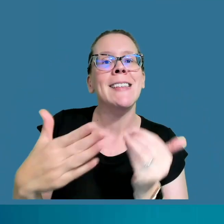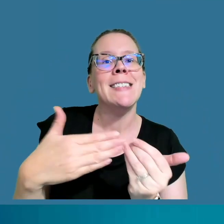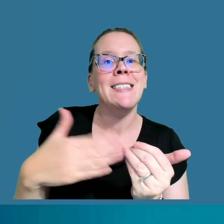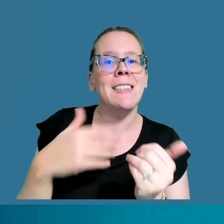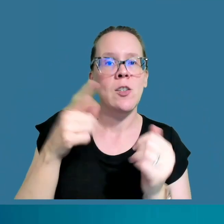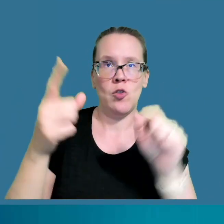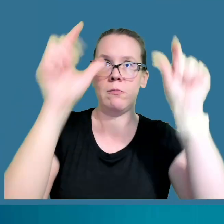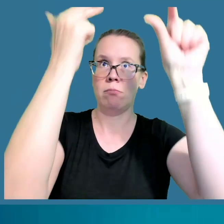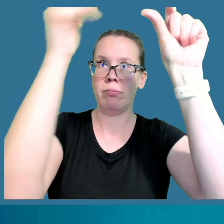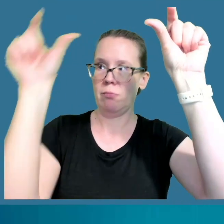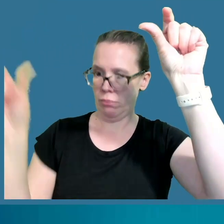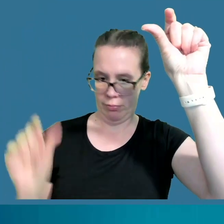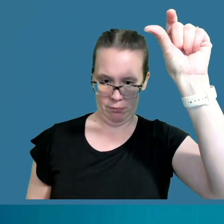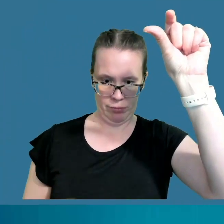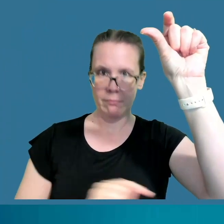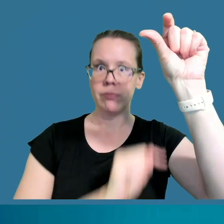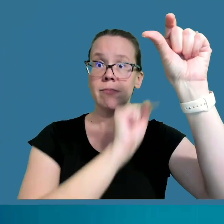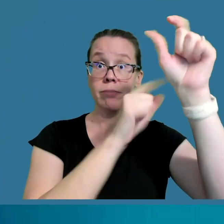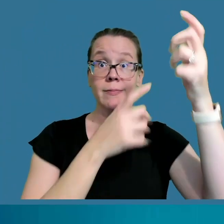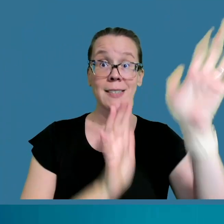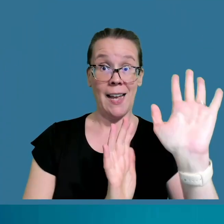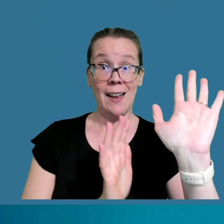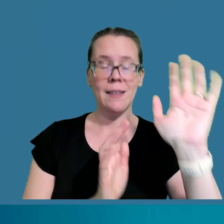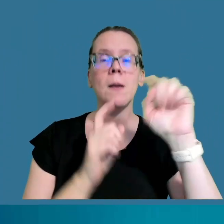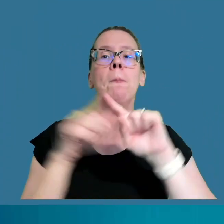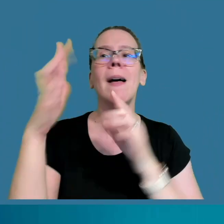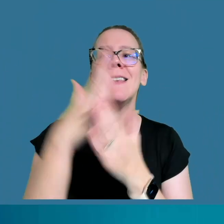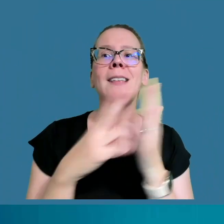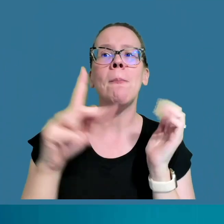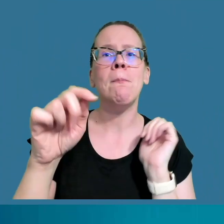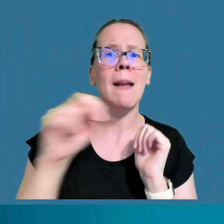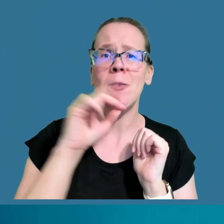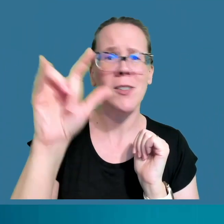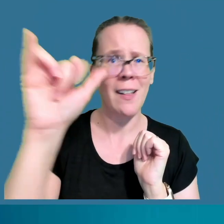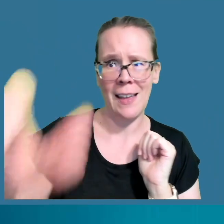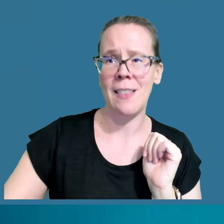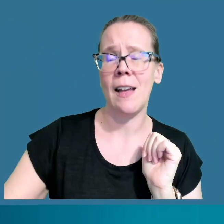the same way. Um, and it's good to start with those kind of patterns because they're easy,